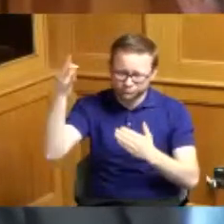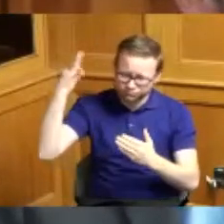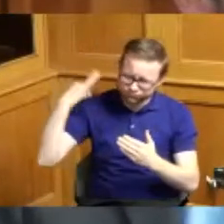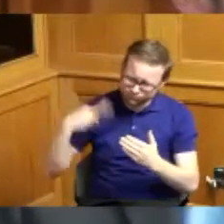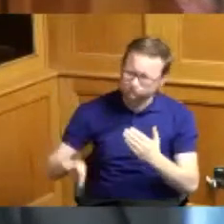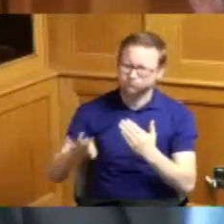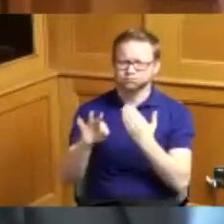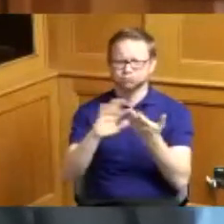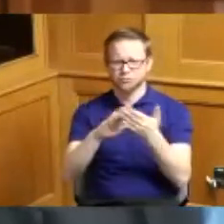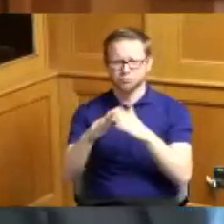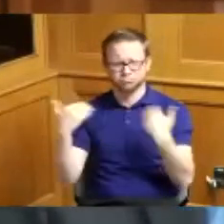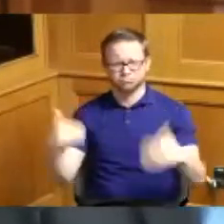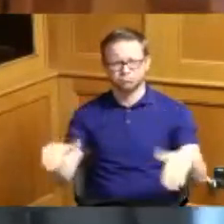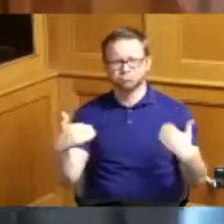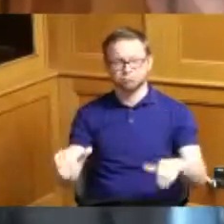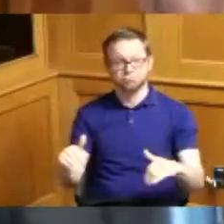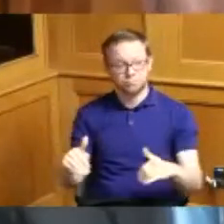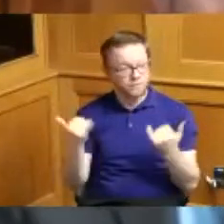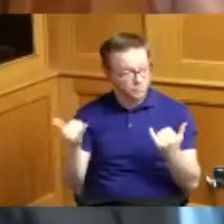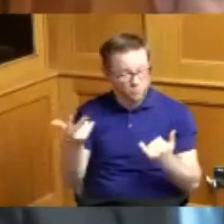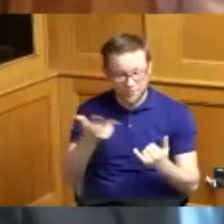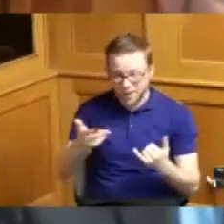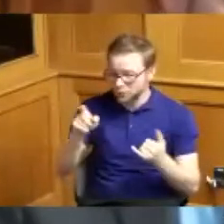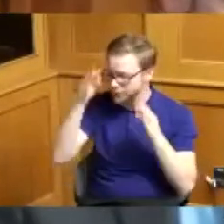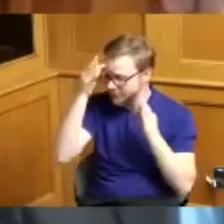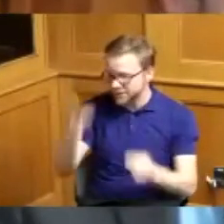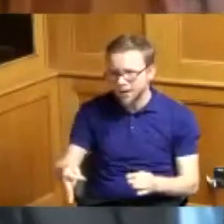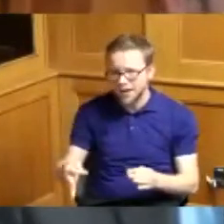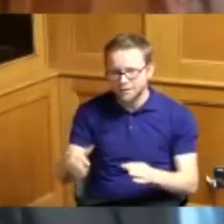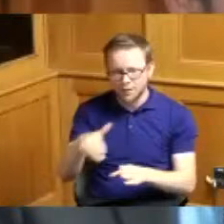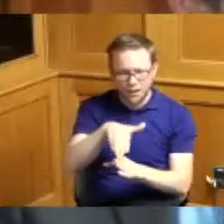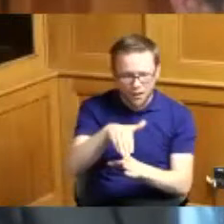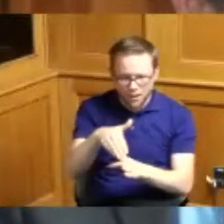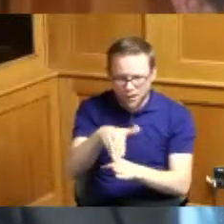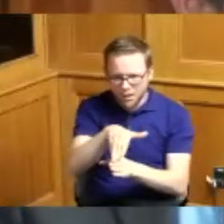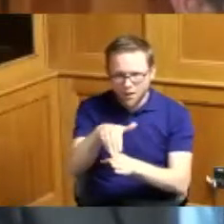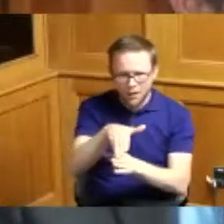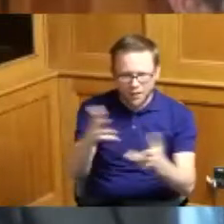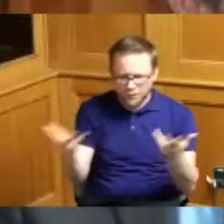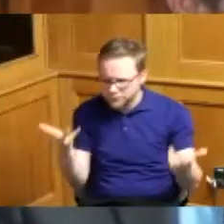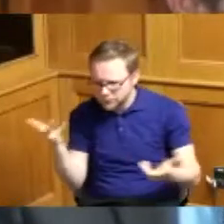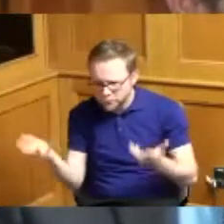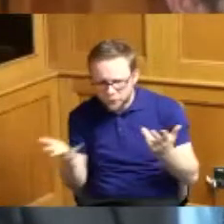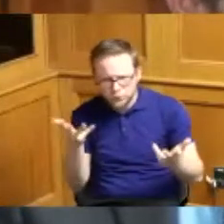we have a decision to make we have to weigh these things it's always a balance everything we do when